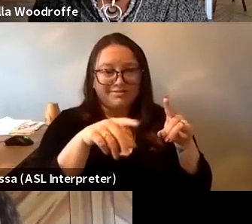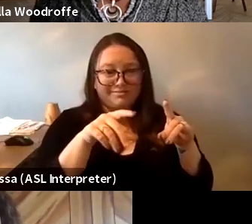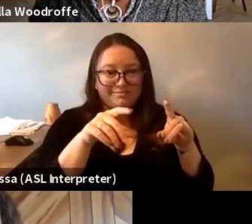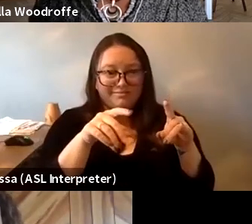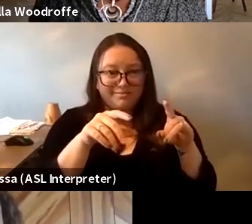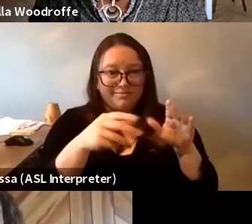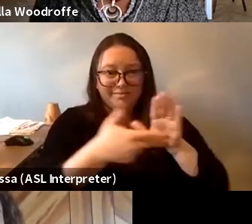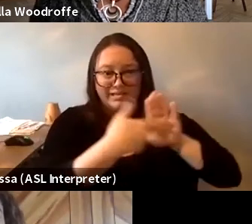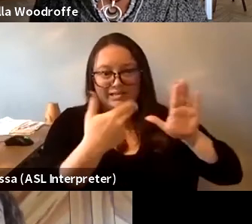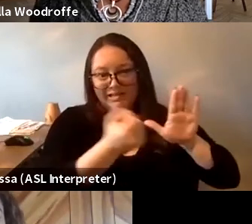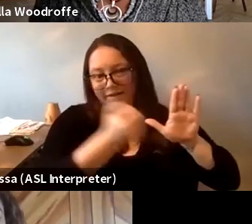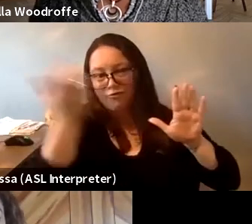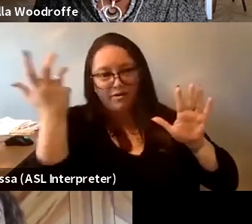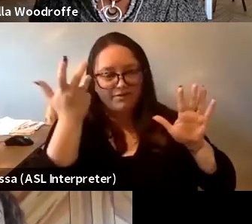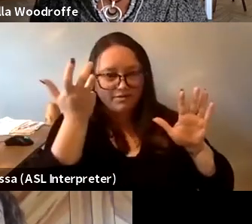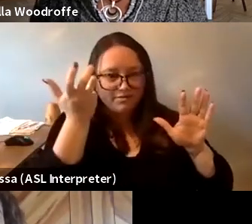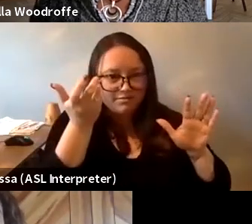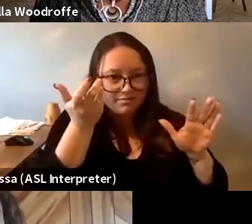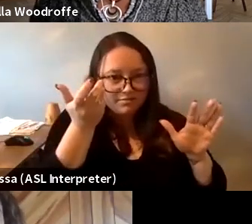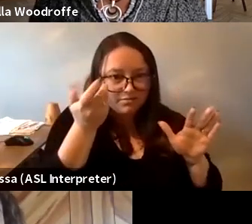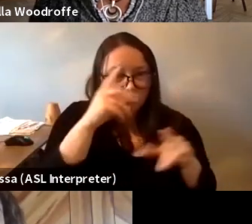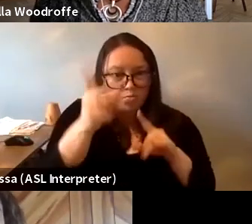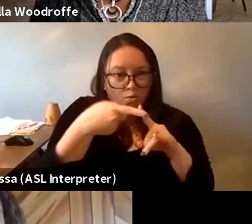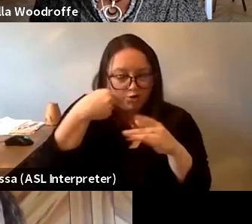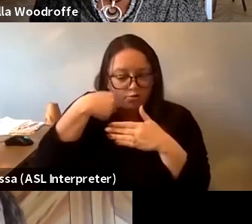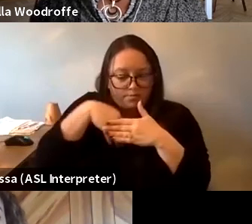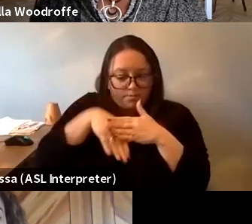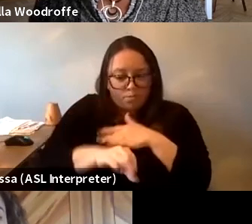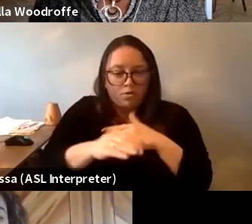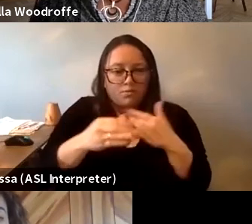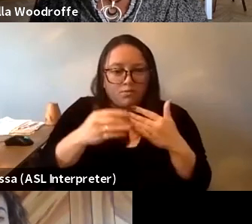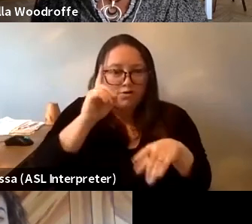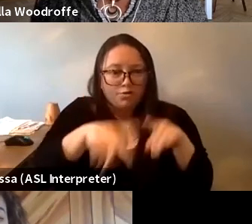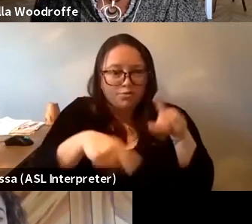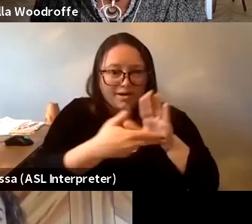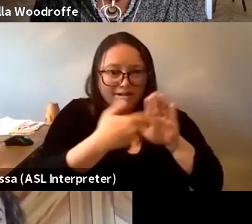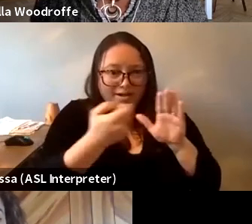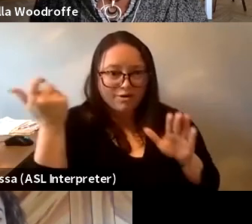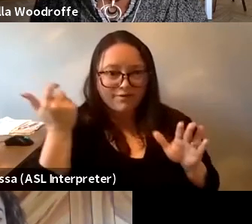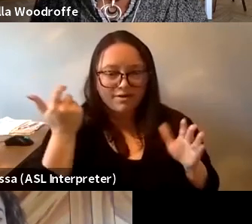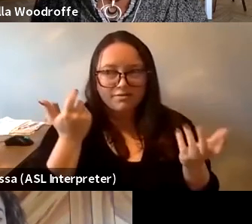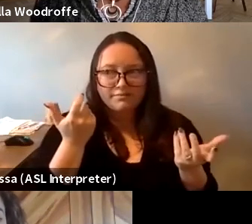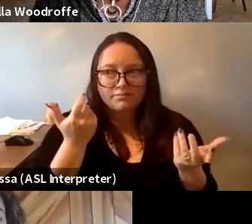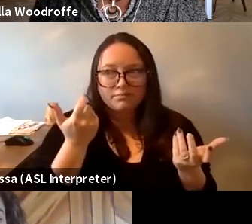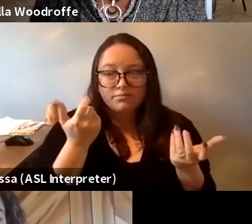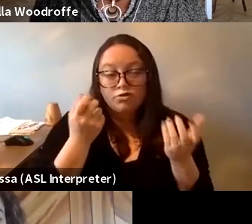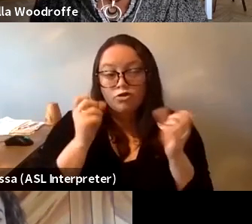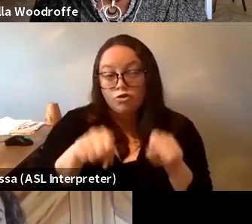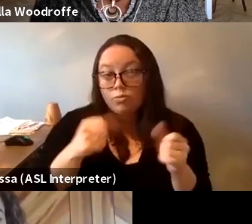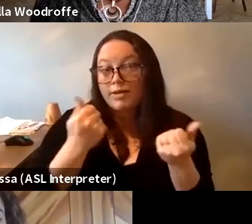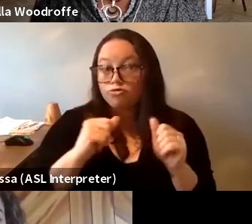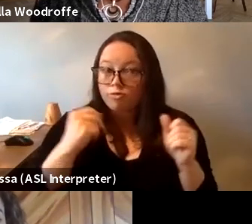once you're born with it, you can't get rid of it as at least you can like try to like fight for it though, that you can